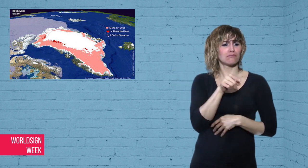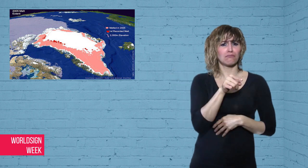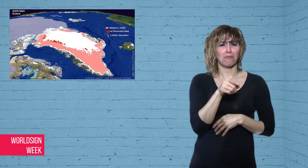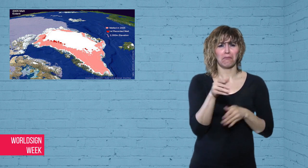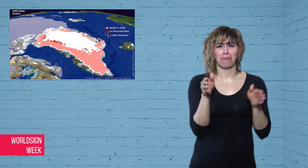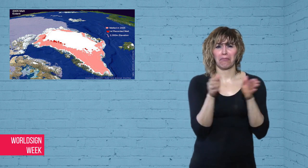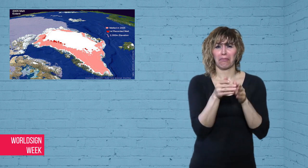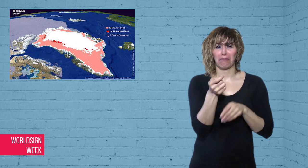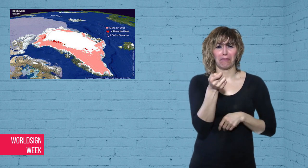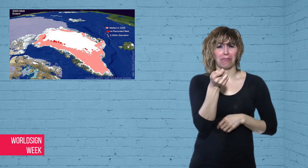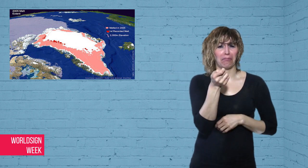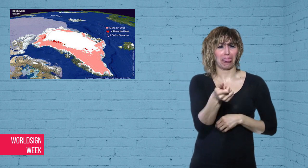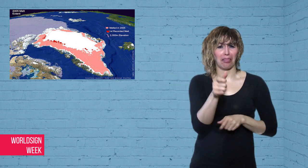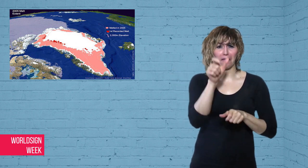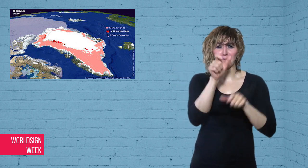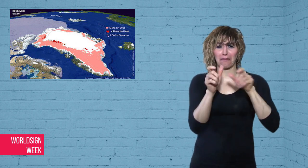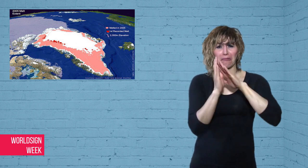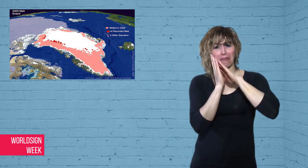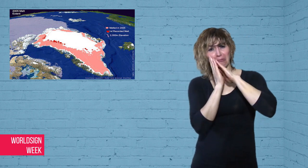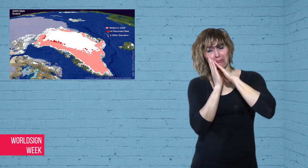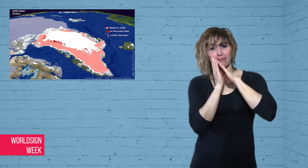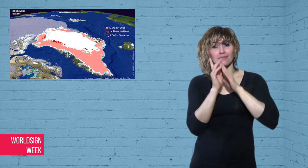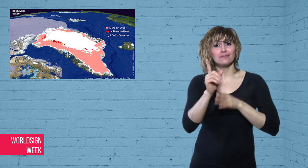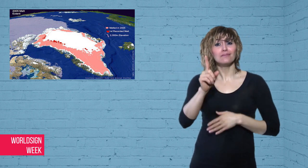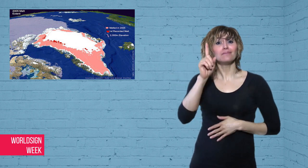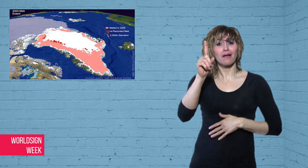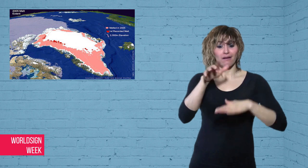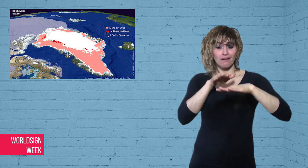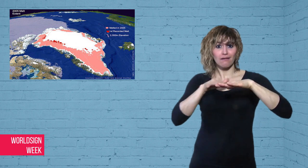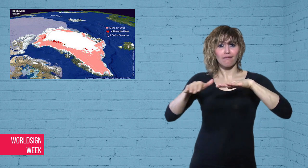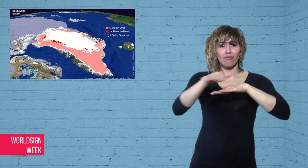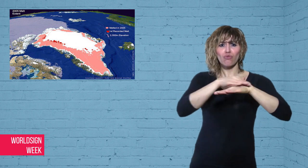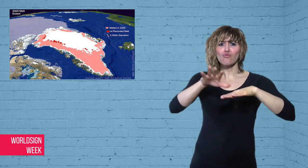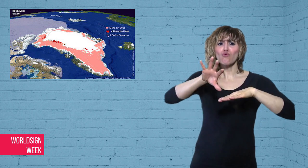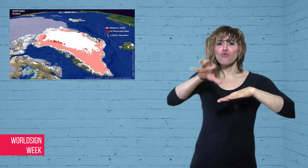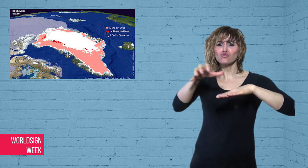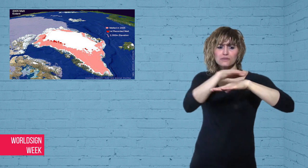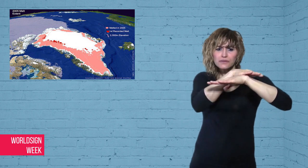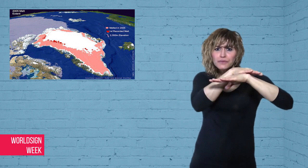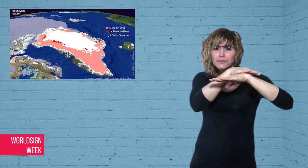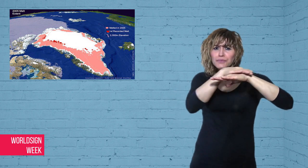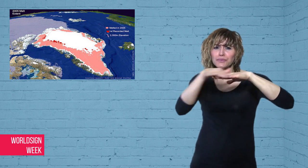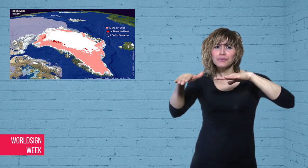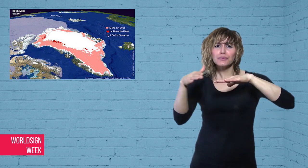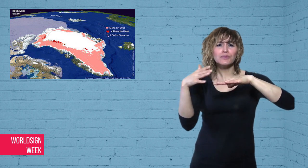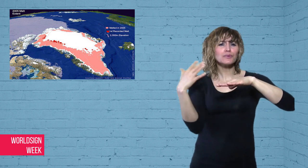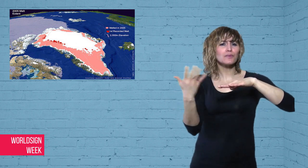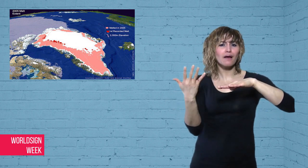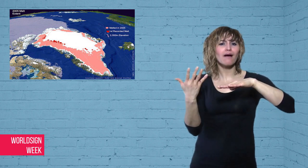world’s least densely populated